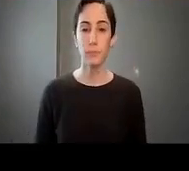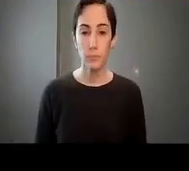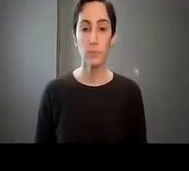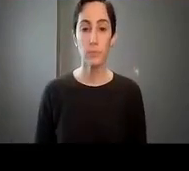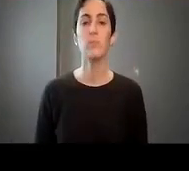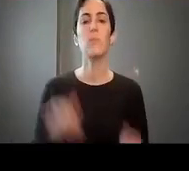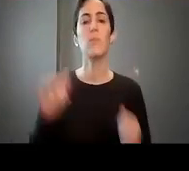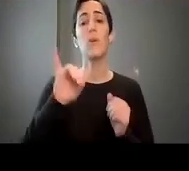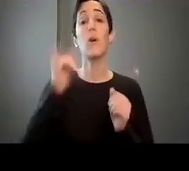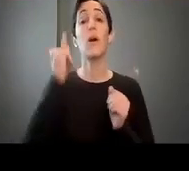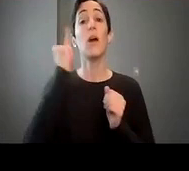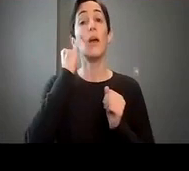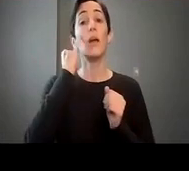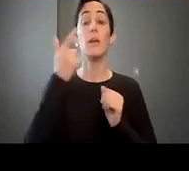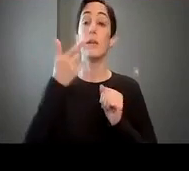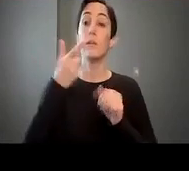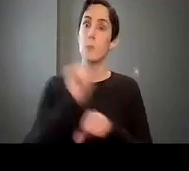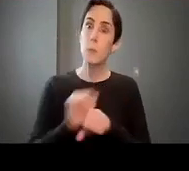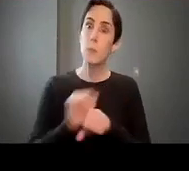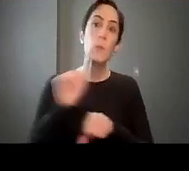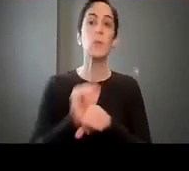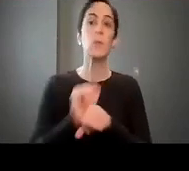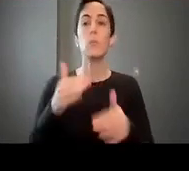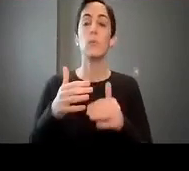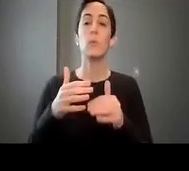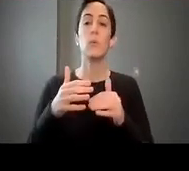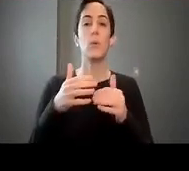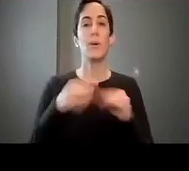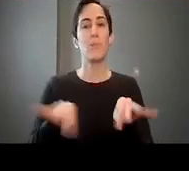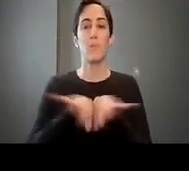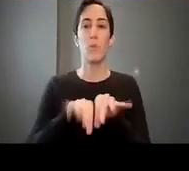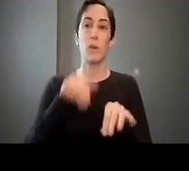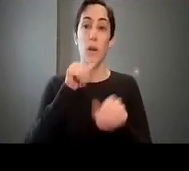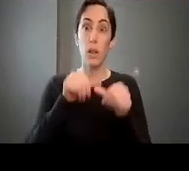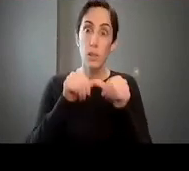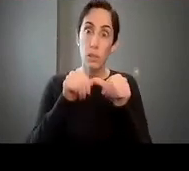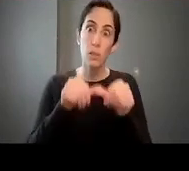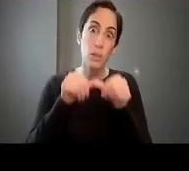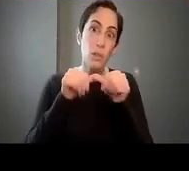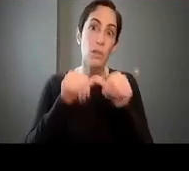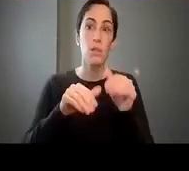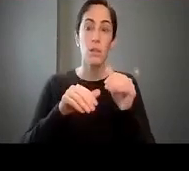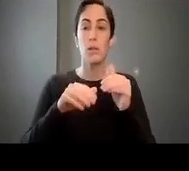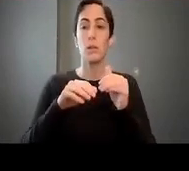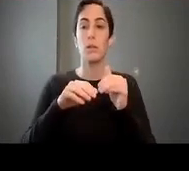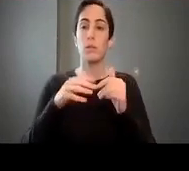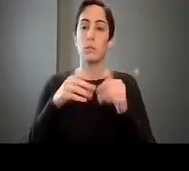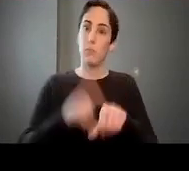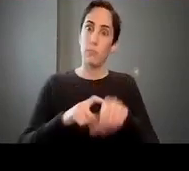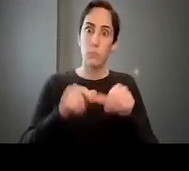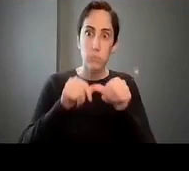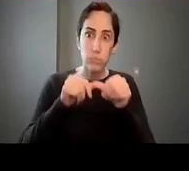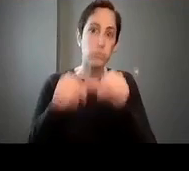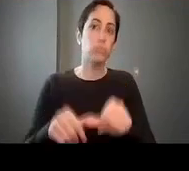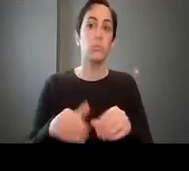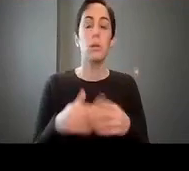impatient shifts or CPEP, shifts you know perpetuity. For folks who are working on this may also not seem as easy but to be impatient shifts or CPEP, shifts you know able to have a clear delineation between this may also not seem as easy but to be